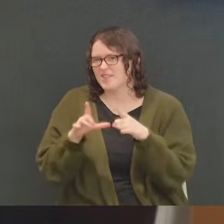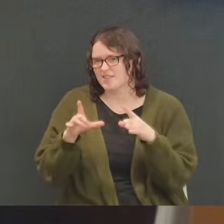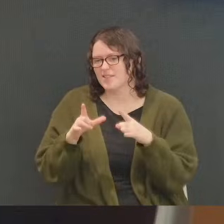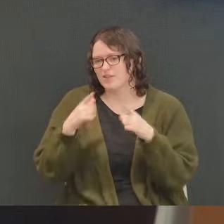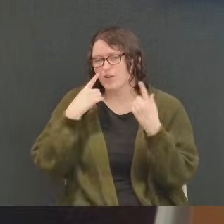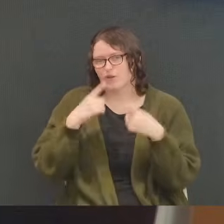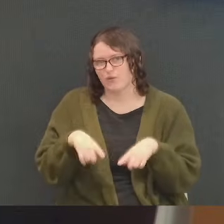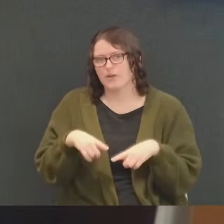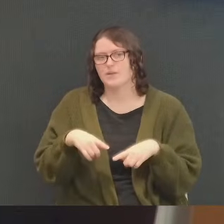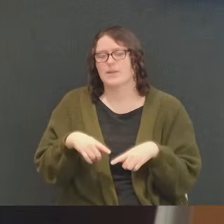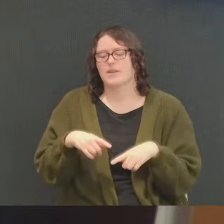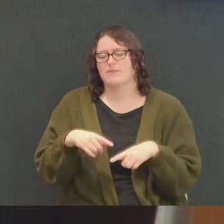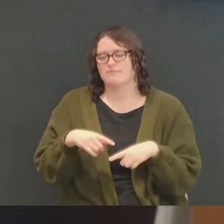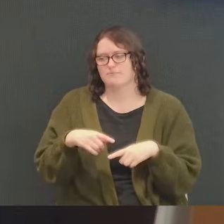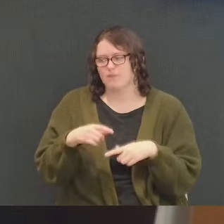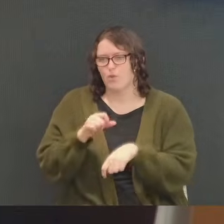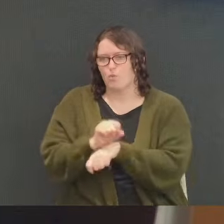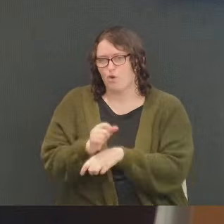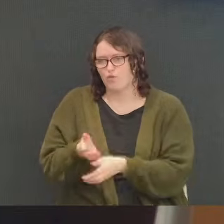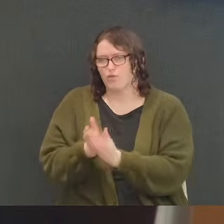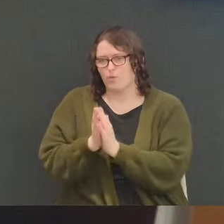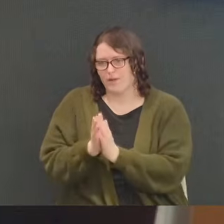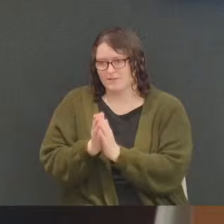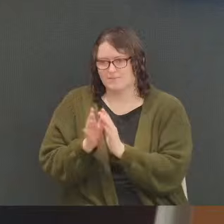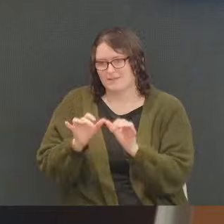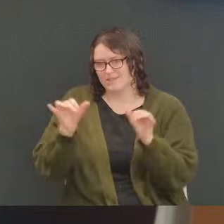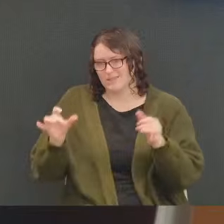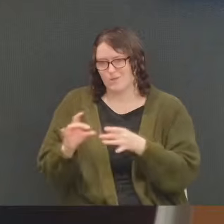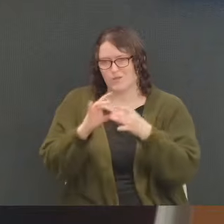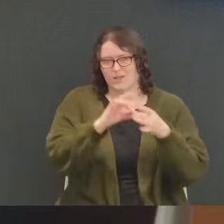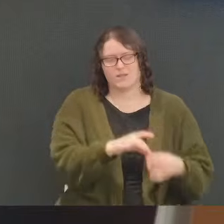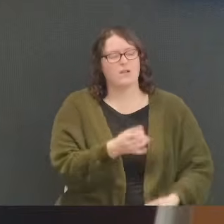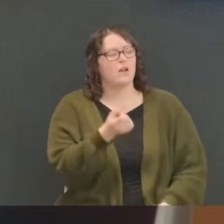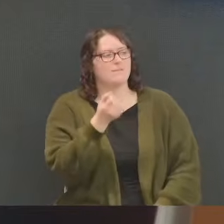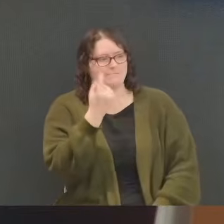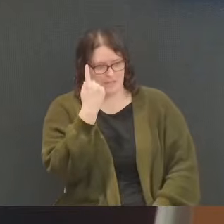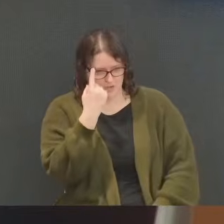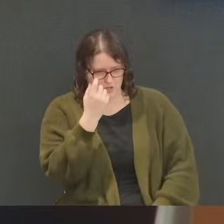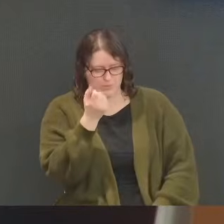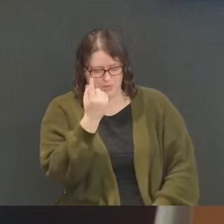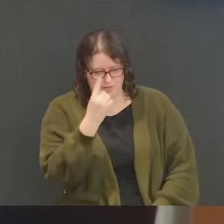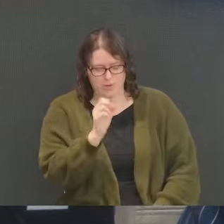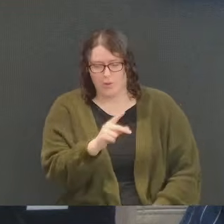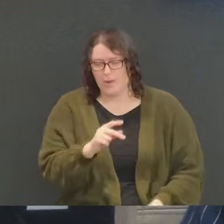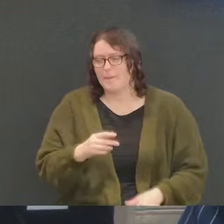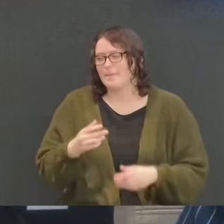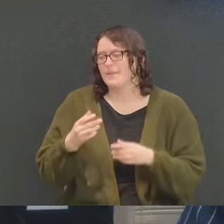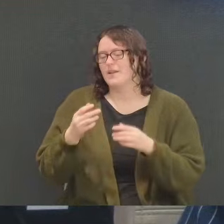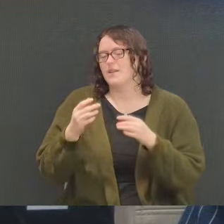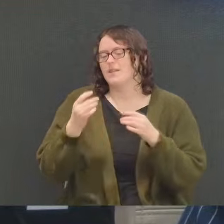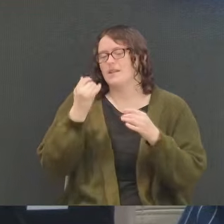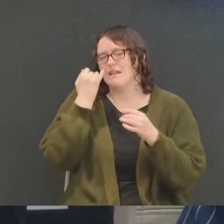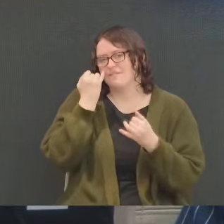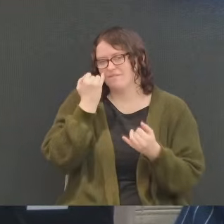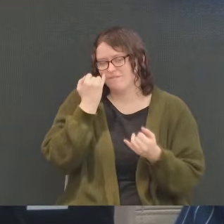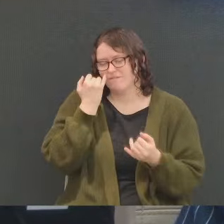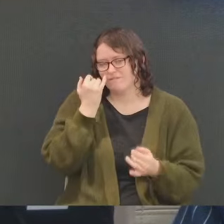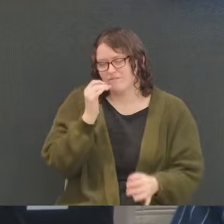work and work request system associated with that. Gotcha. Okay. And then when it's when it's over